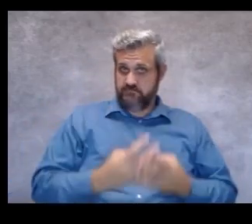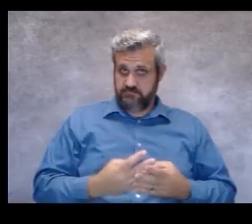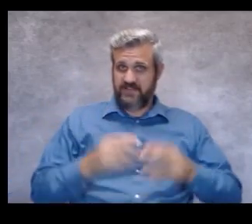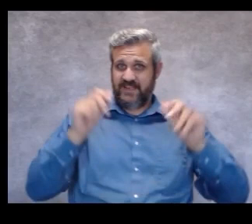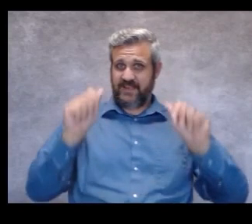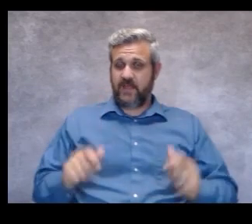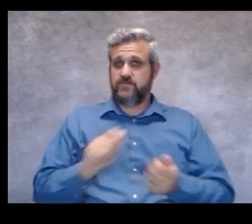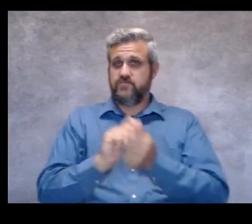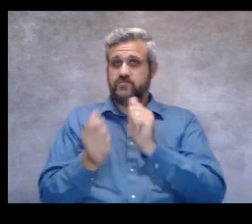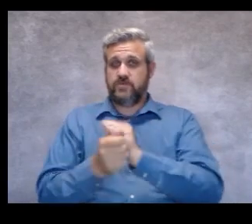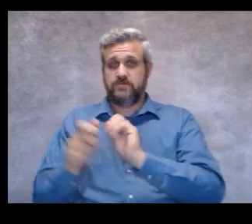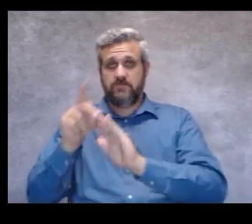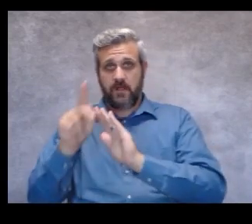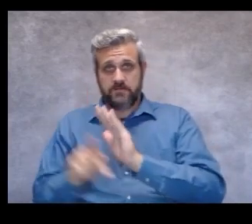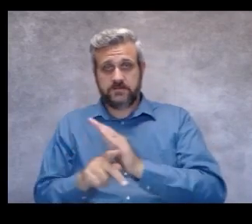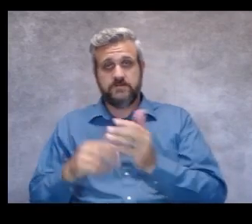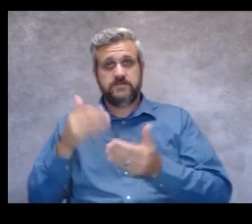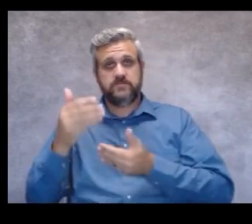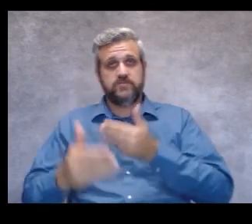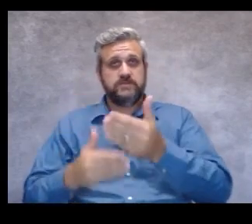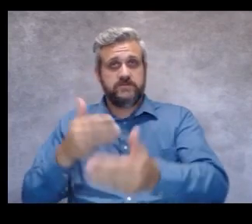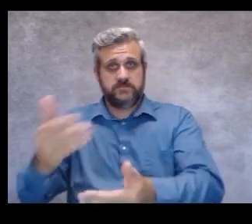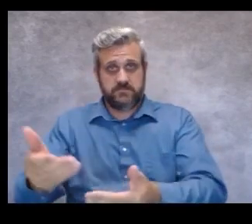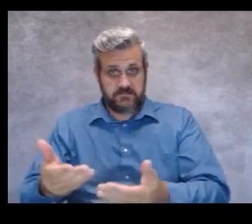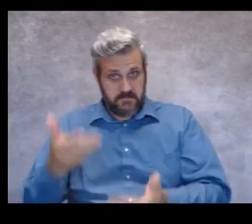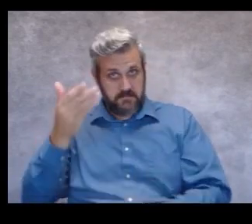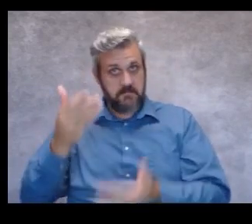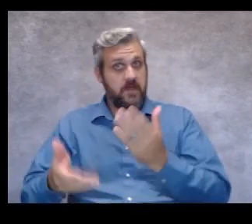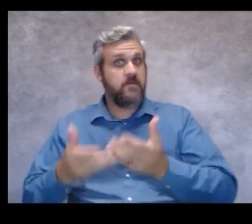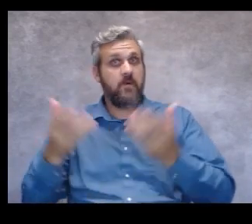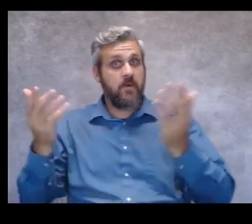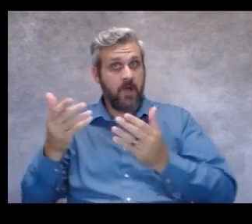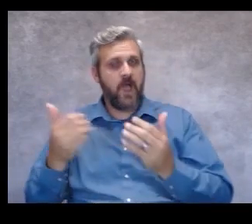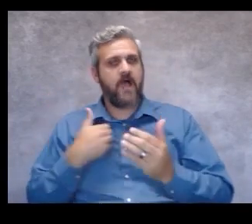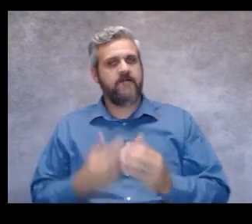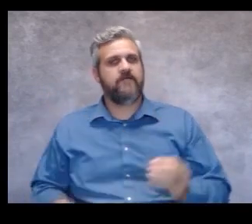changes in policies and procedures which might lead to more equitable screening